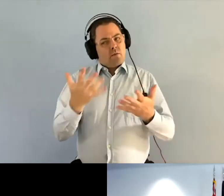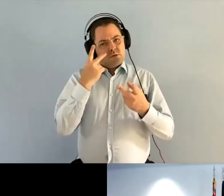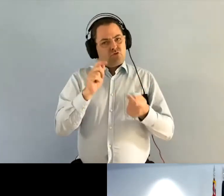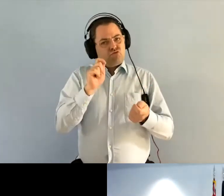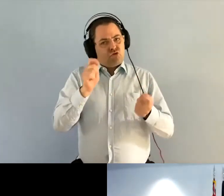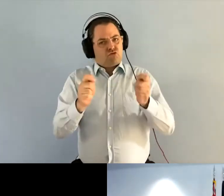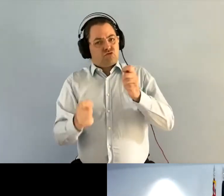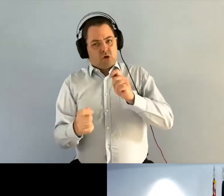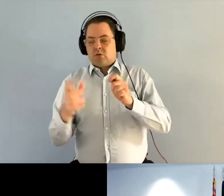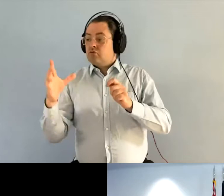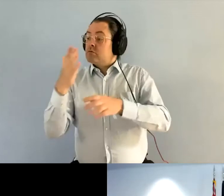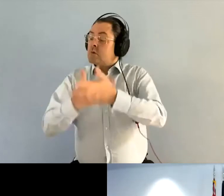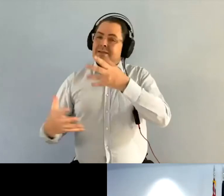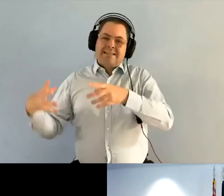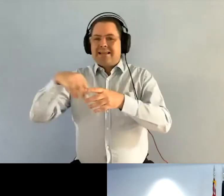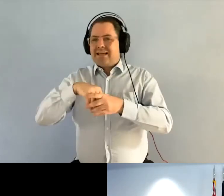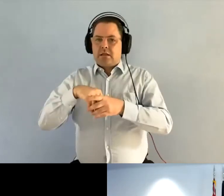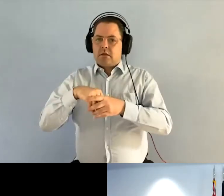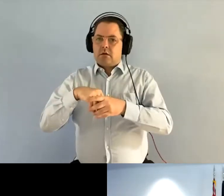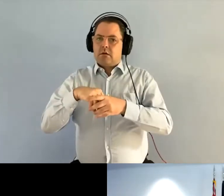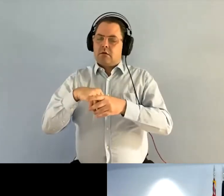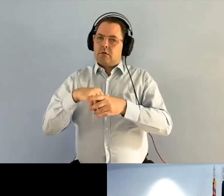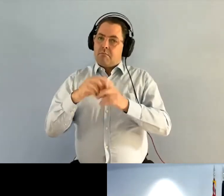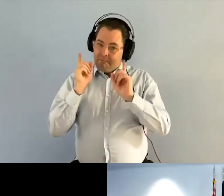in humanitarian action, and that important steps fortunately